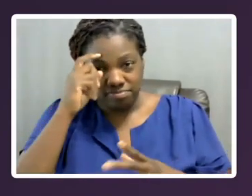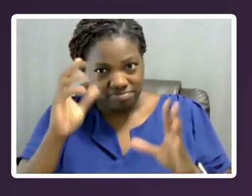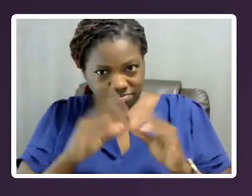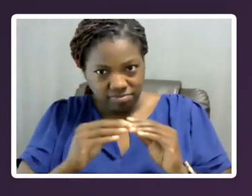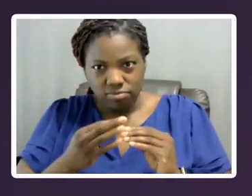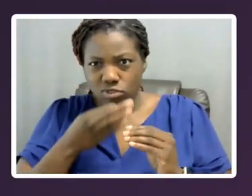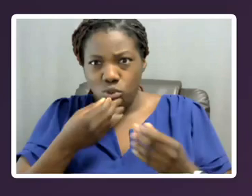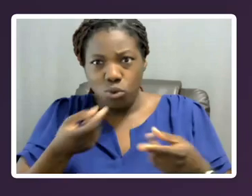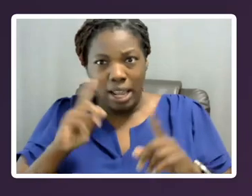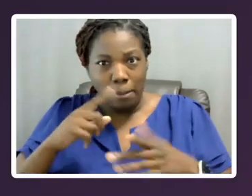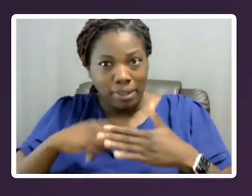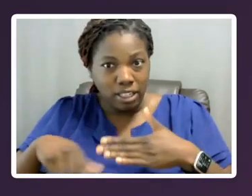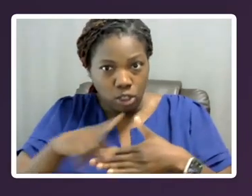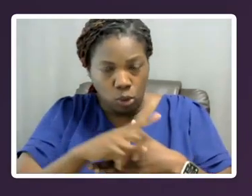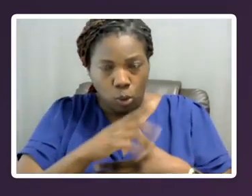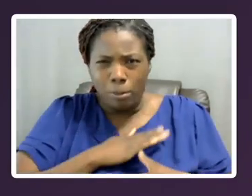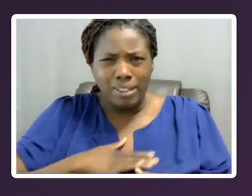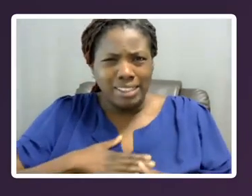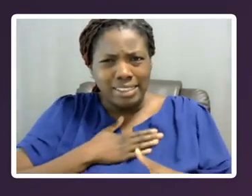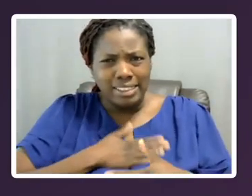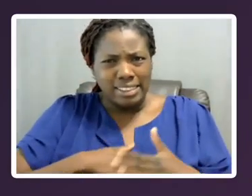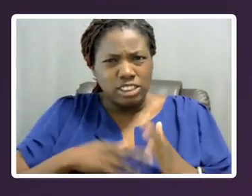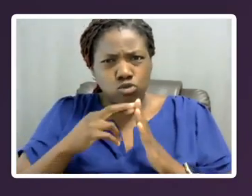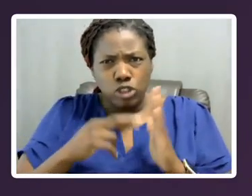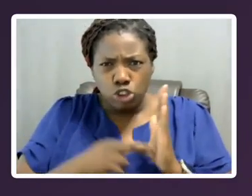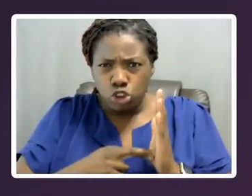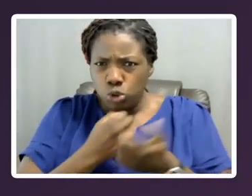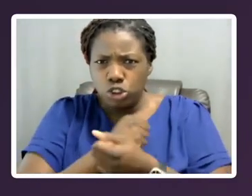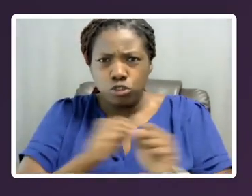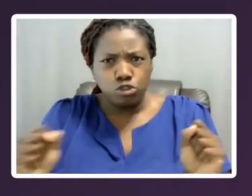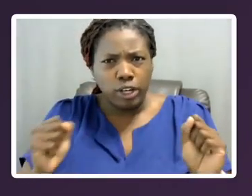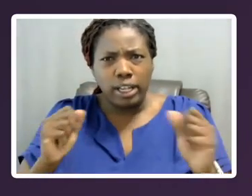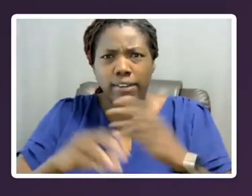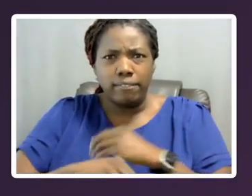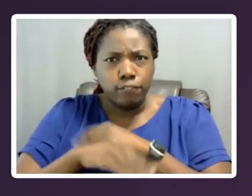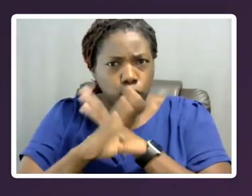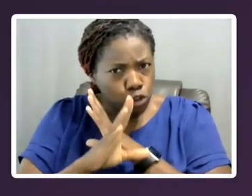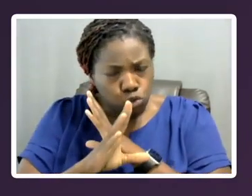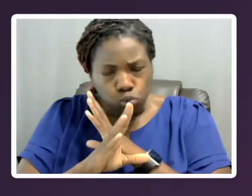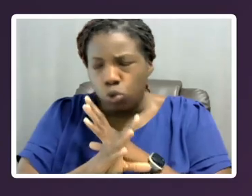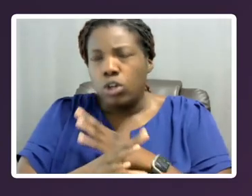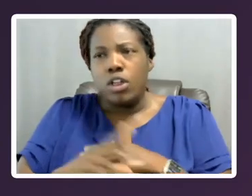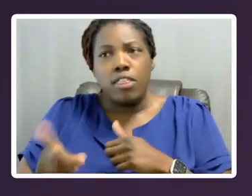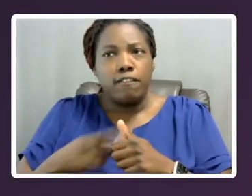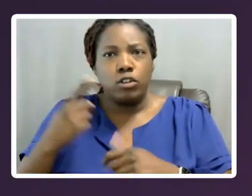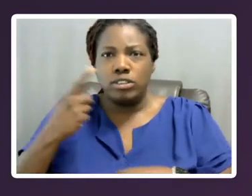please do sign up. It's free. It's online. And the first day is really the history. So,